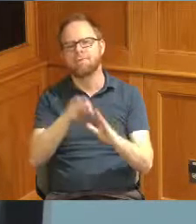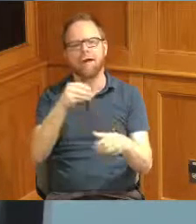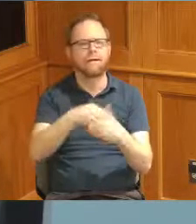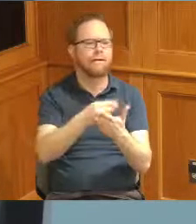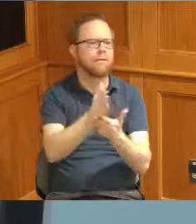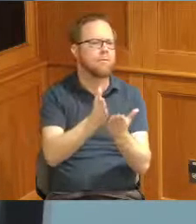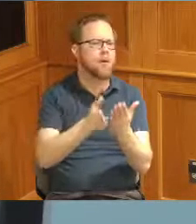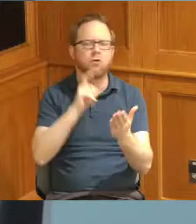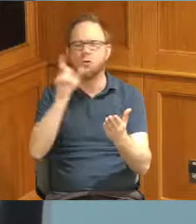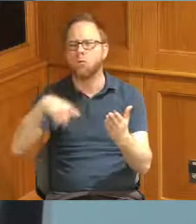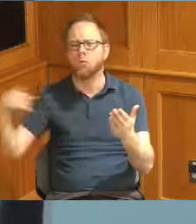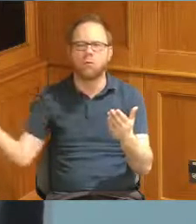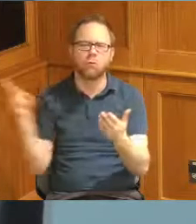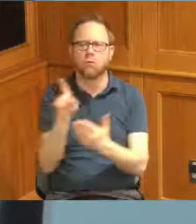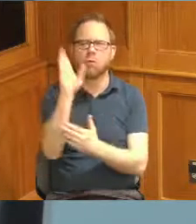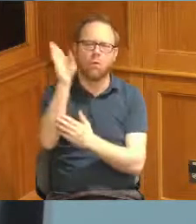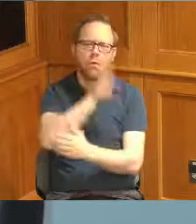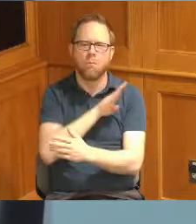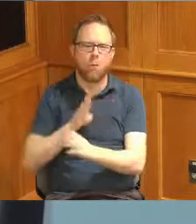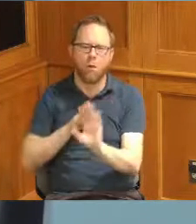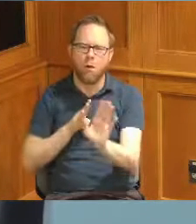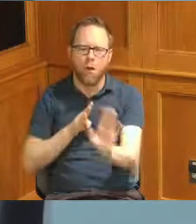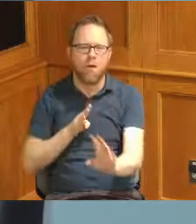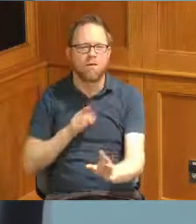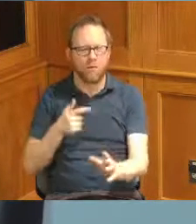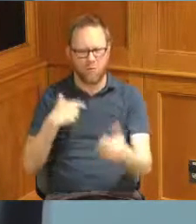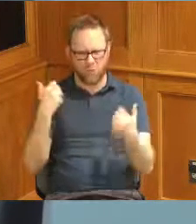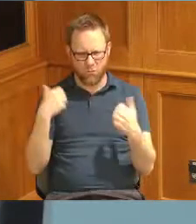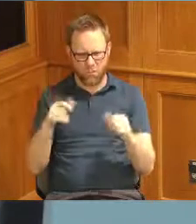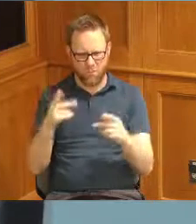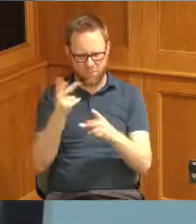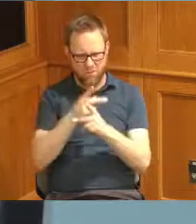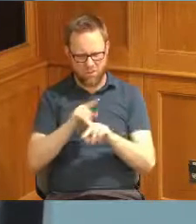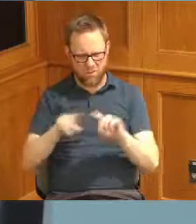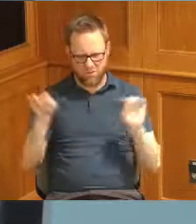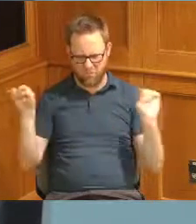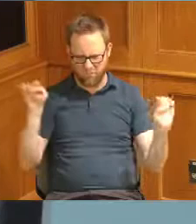come back to you till later so I'm just trying to just trying to get an understanding so we can